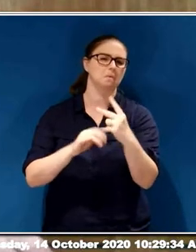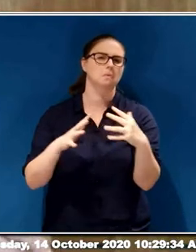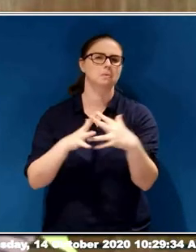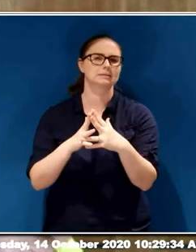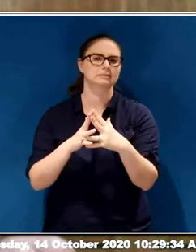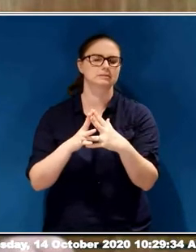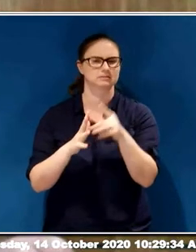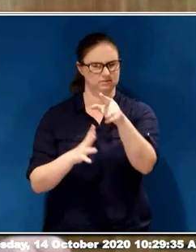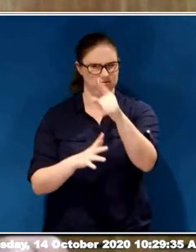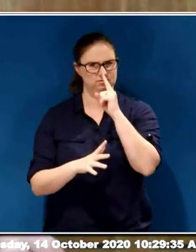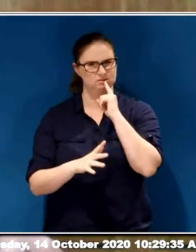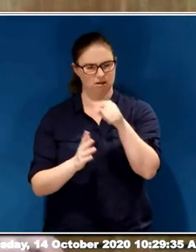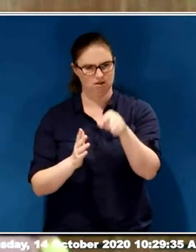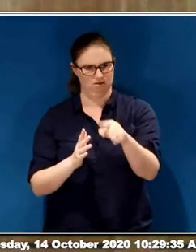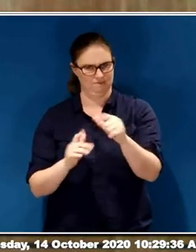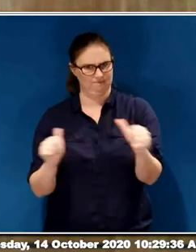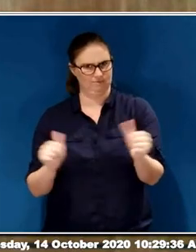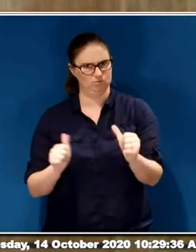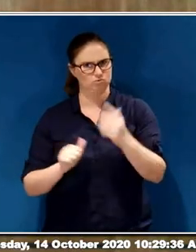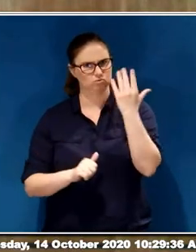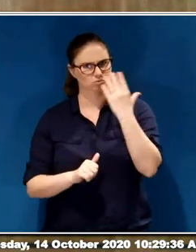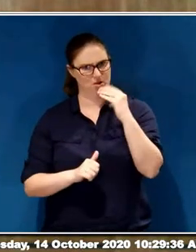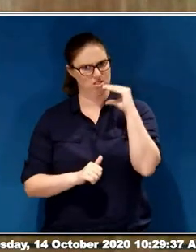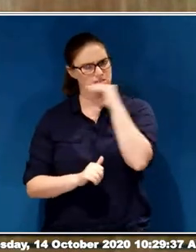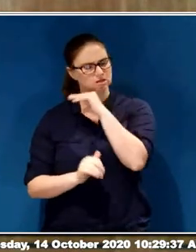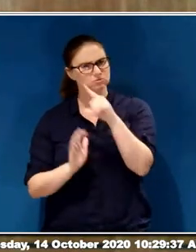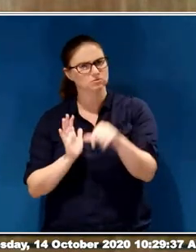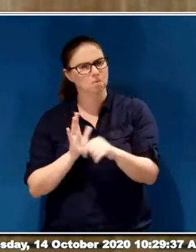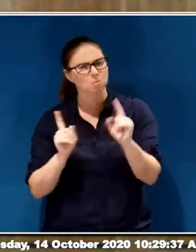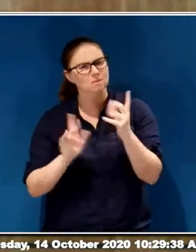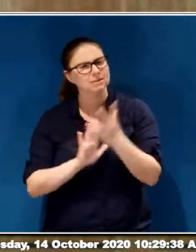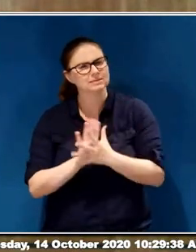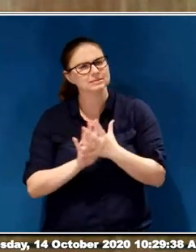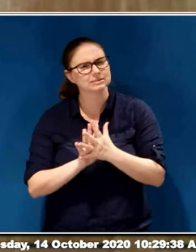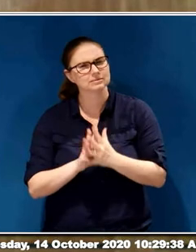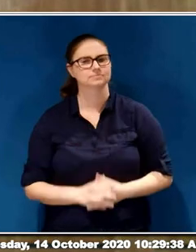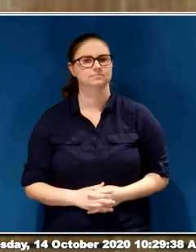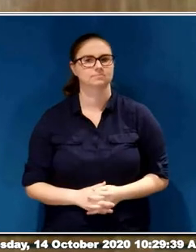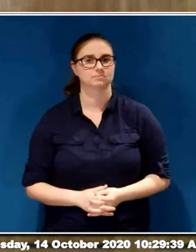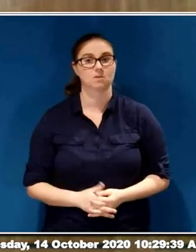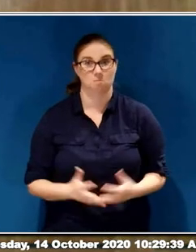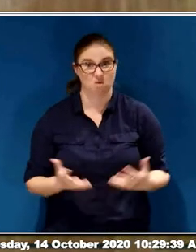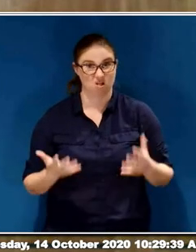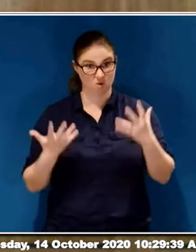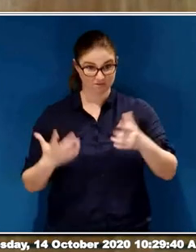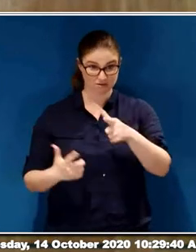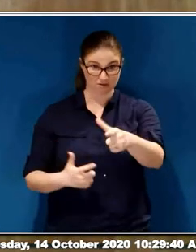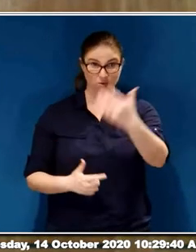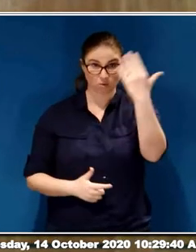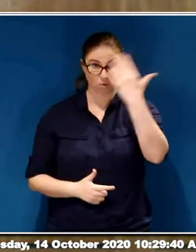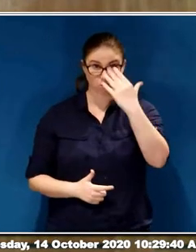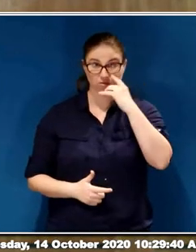So often I was called to collect him or his father would be called to collect him.